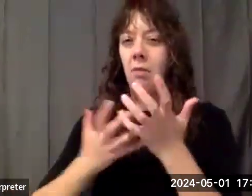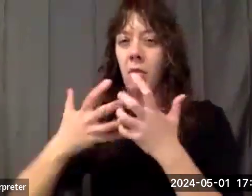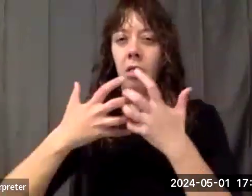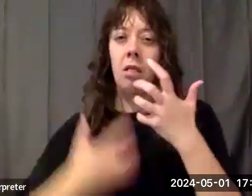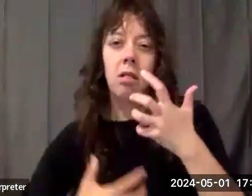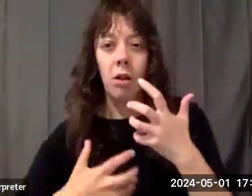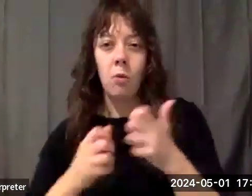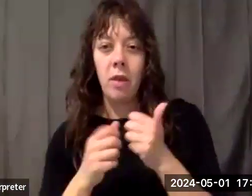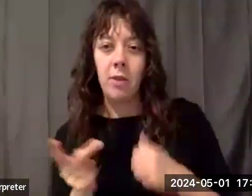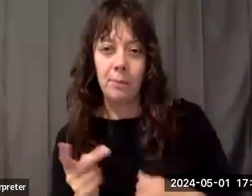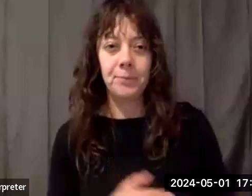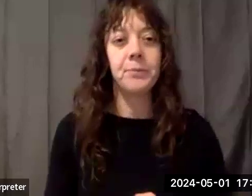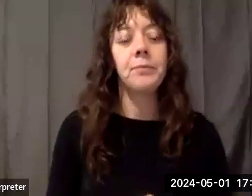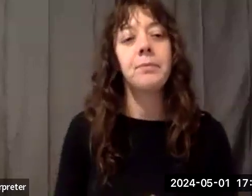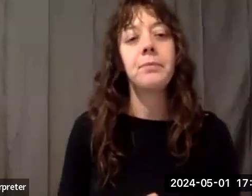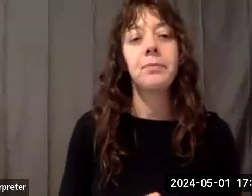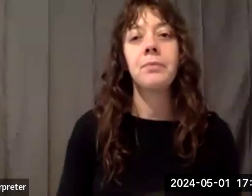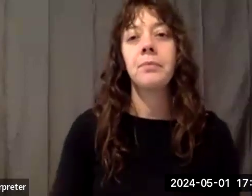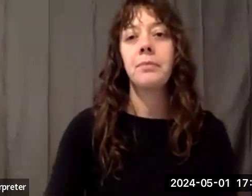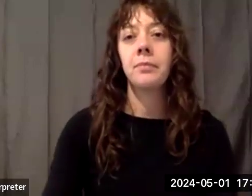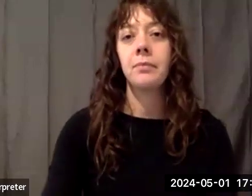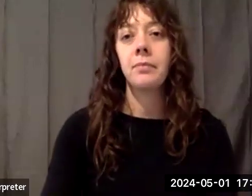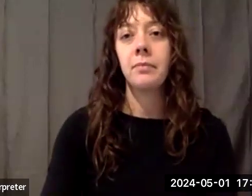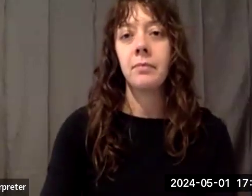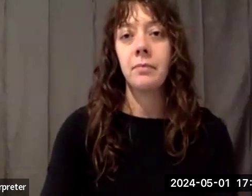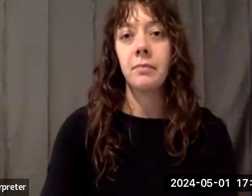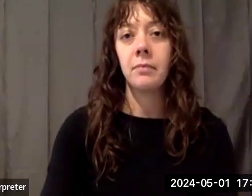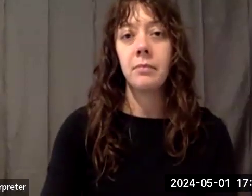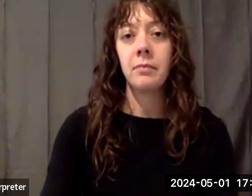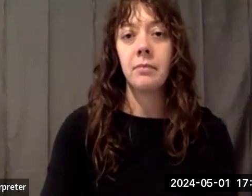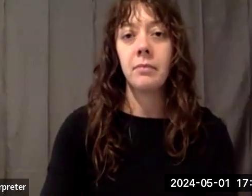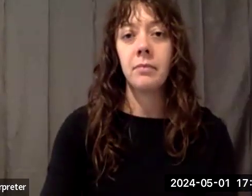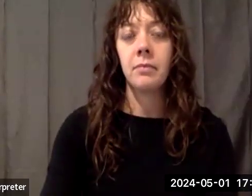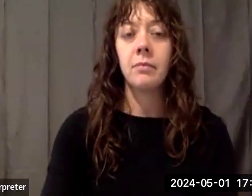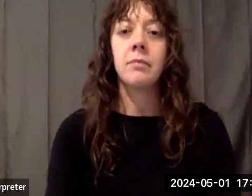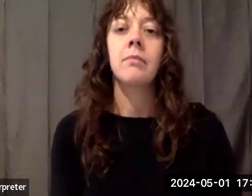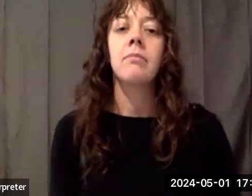And so with those, and there were some others, we figured that we needed to figure out a process